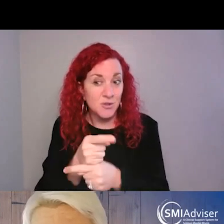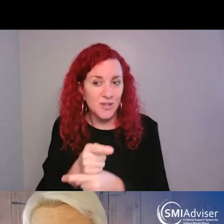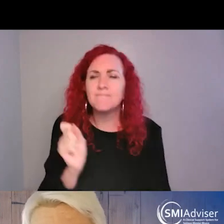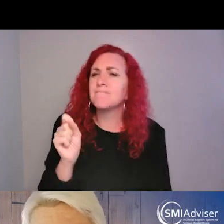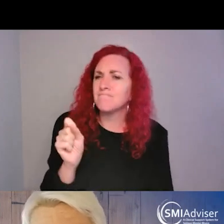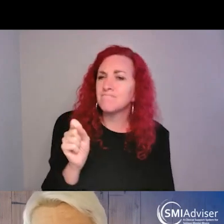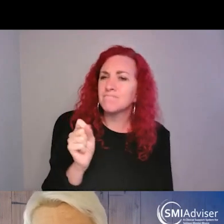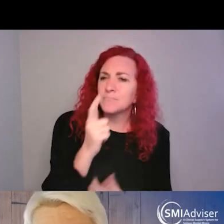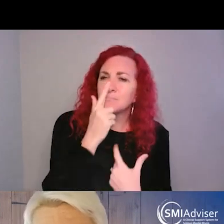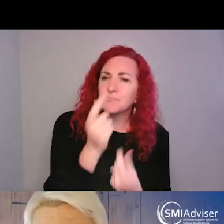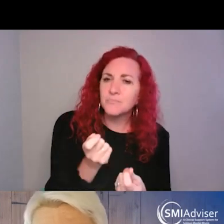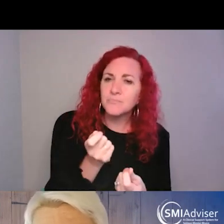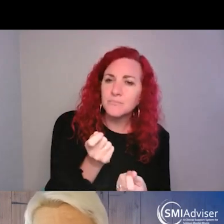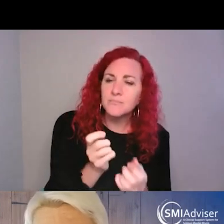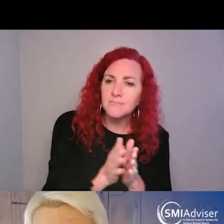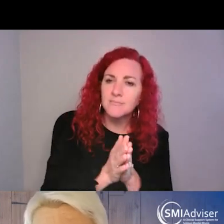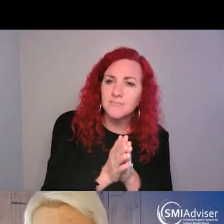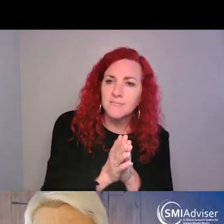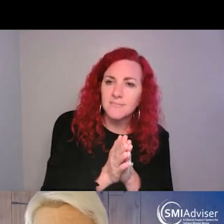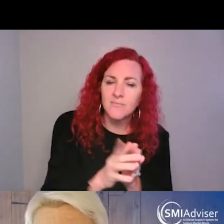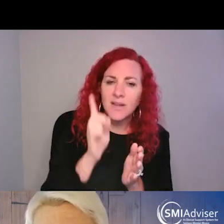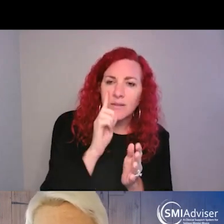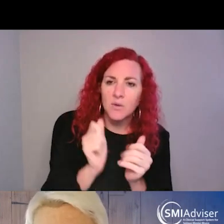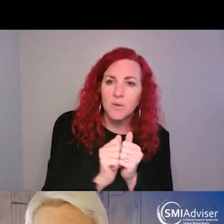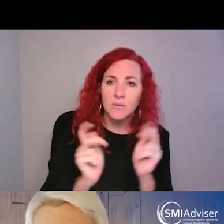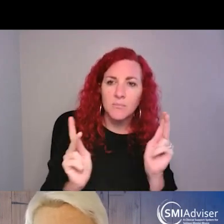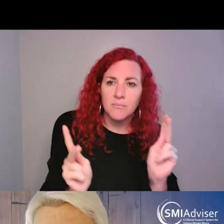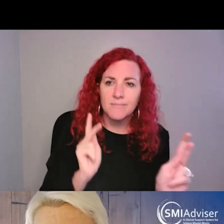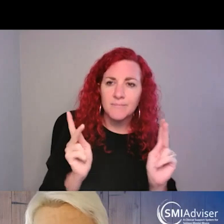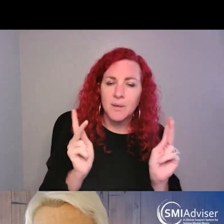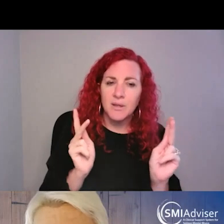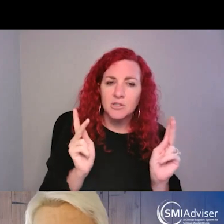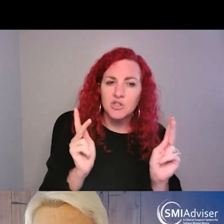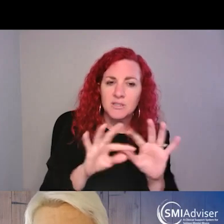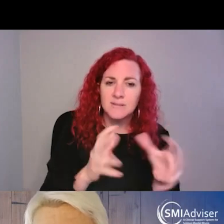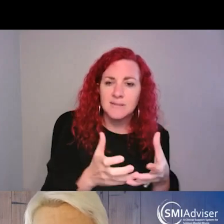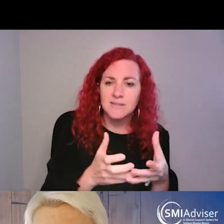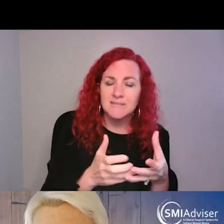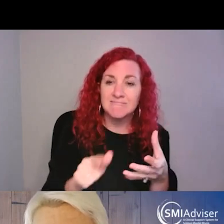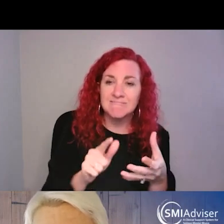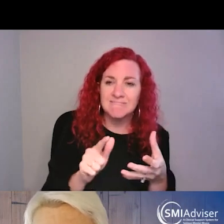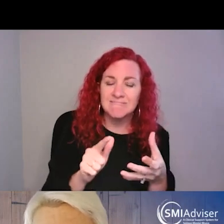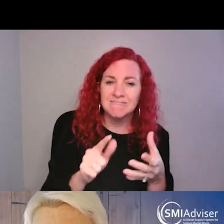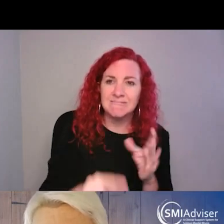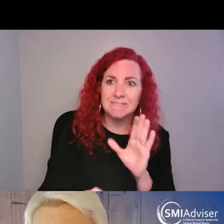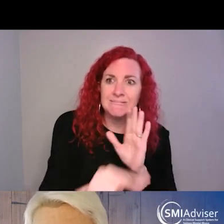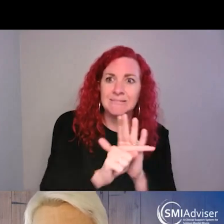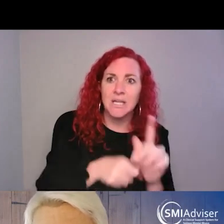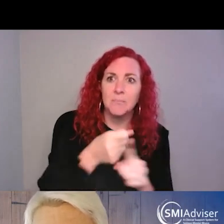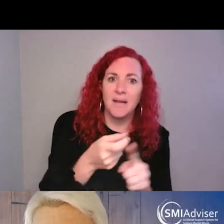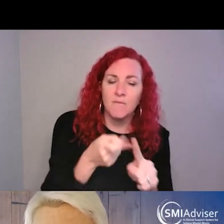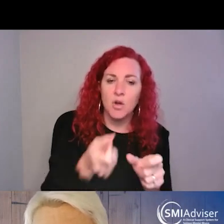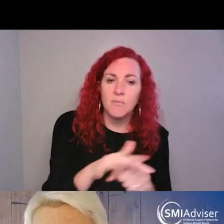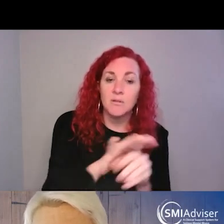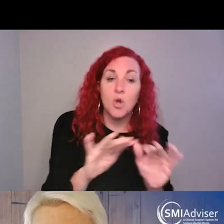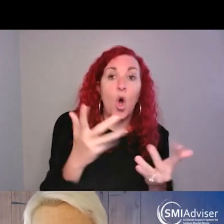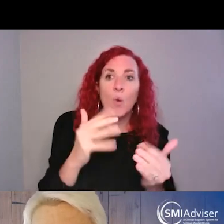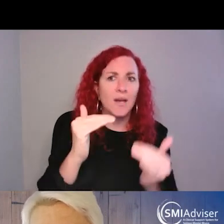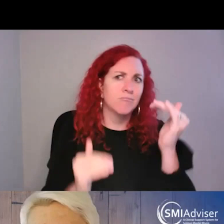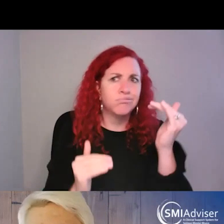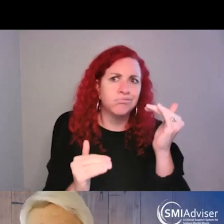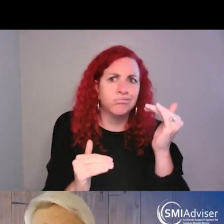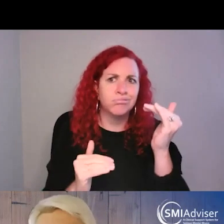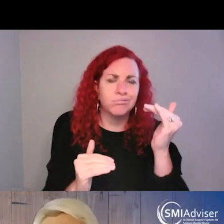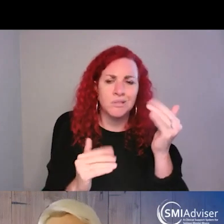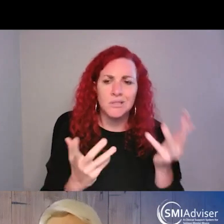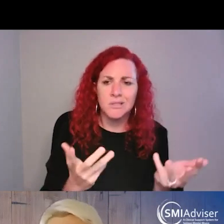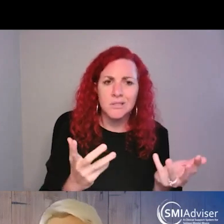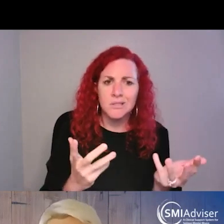I THINK WITH POPULATIONS THAT WERE PARTICULARLY DETRIMENTED BY THE PANDEMIC-- IF YOU LOOK